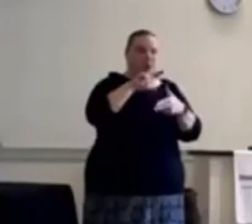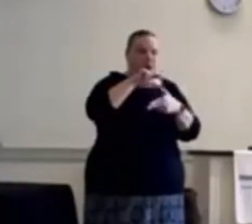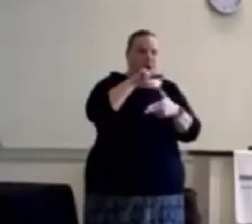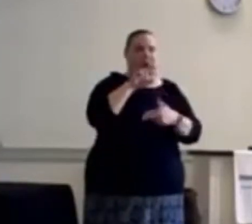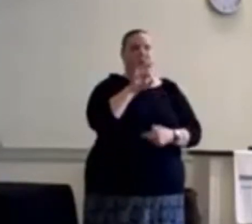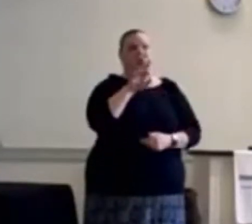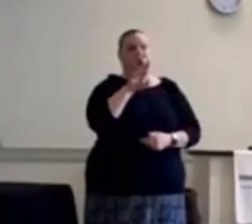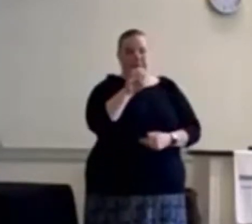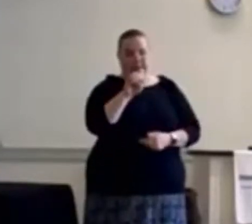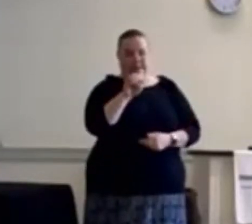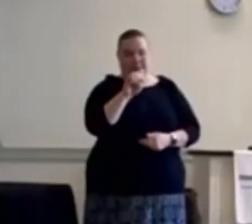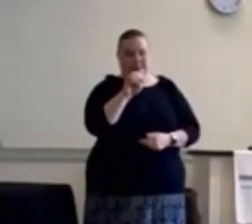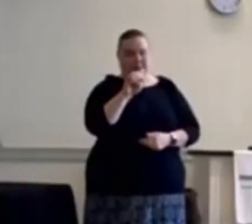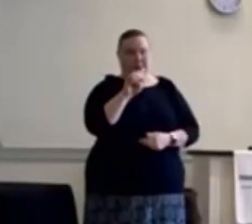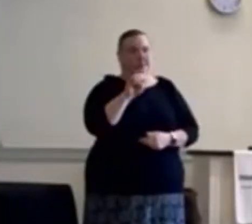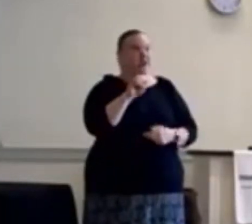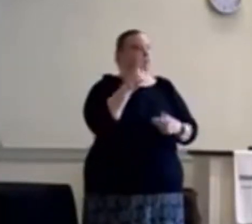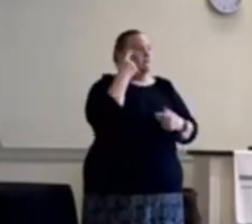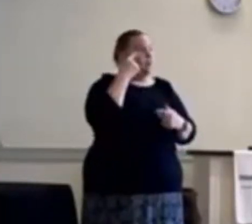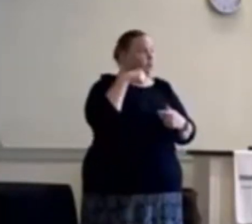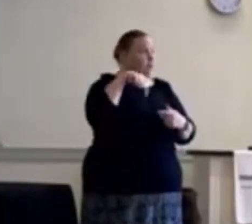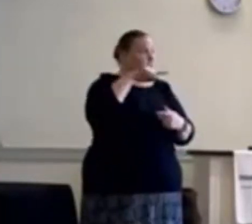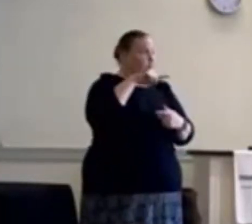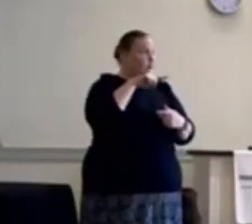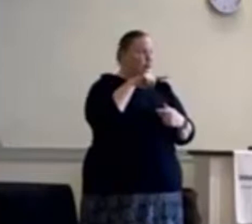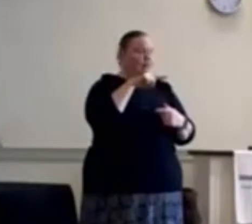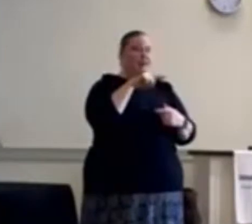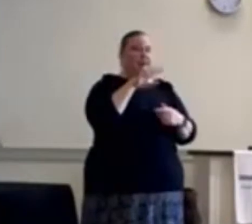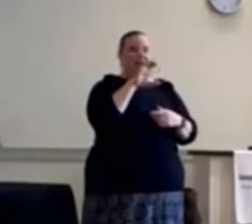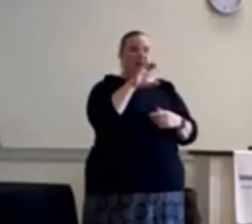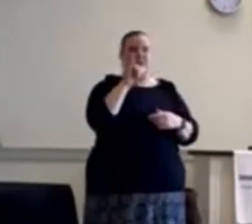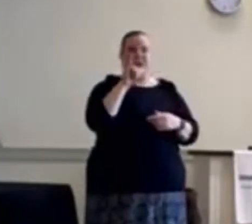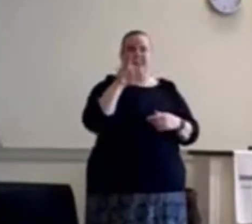shout out to the leadership of the Centers for Independent Living Directors,